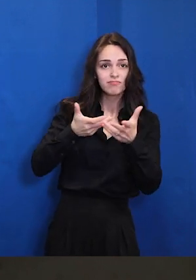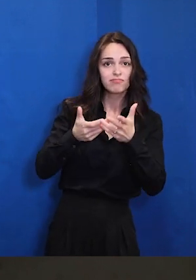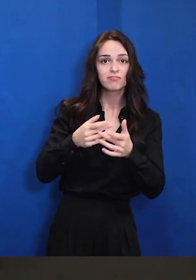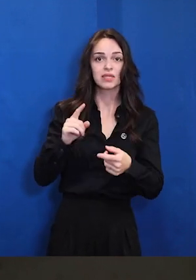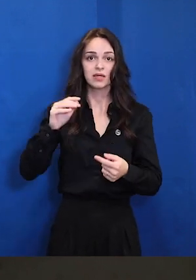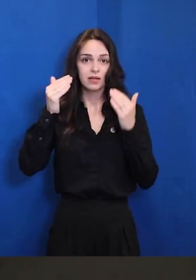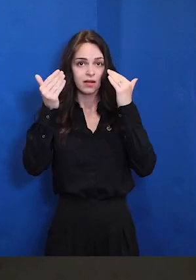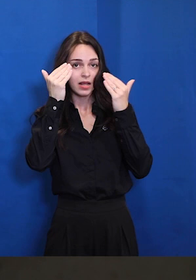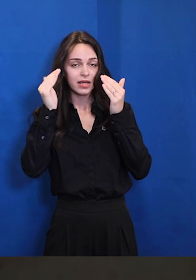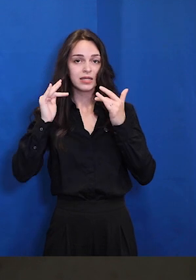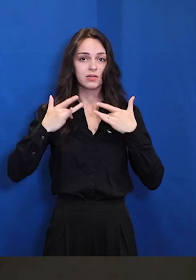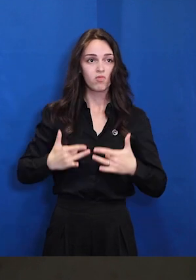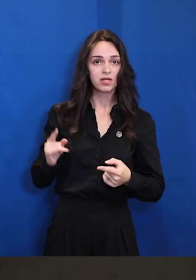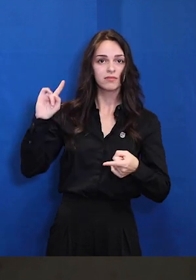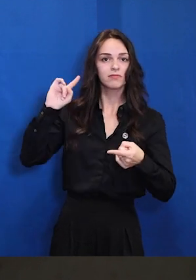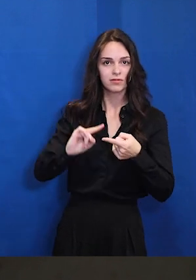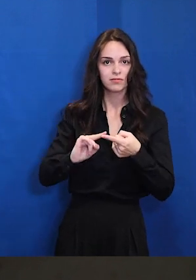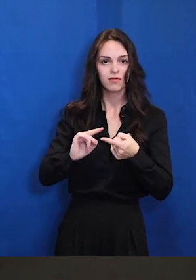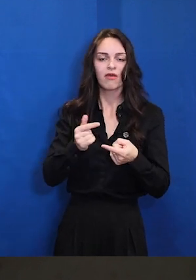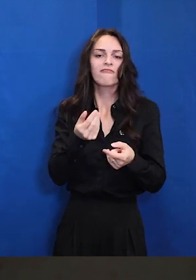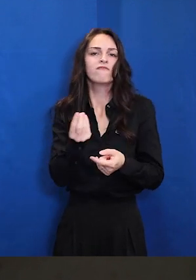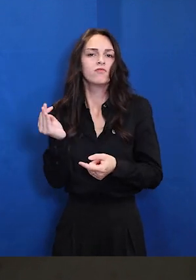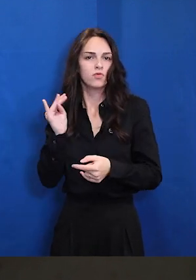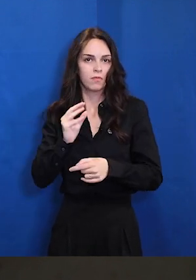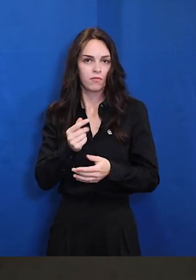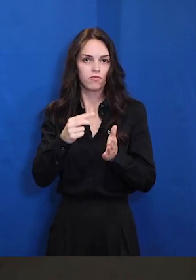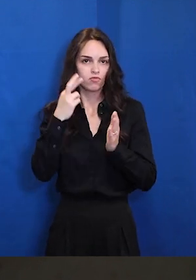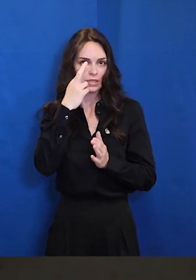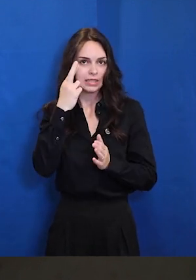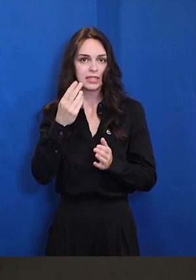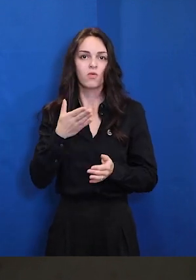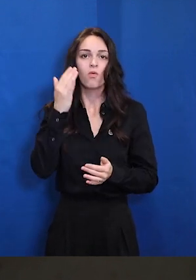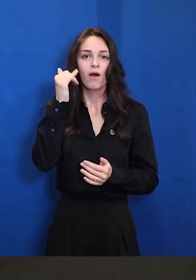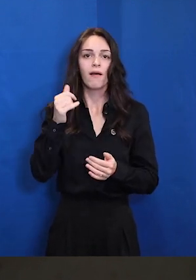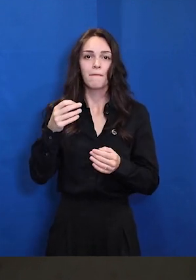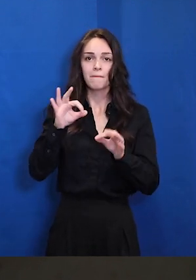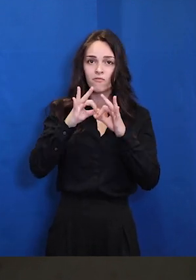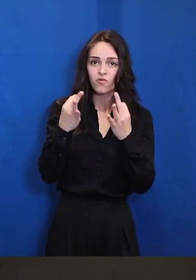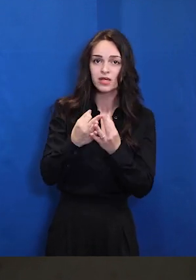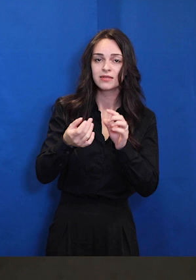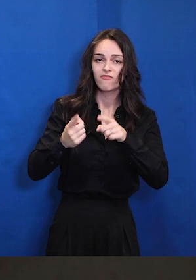reduction in depression, and anxiety are just a few of the many ways that our friends, family and loved ones